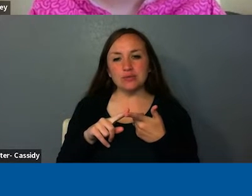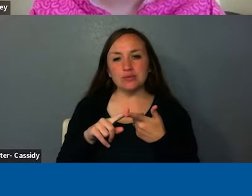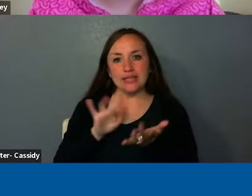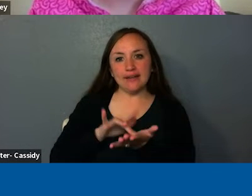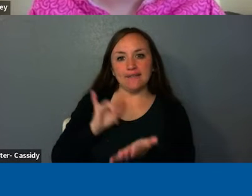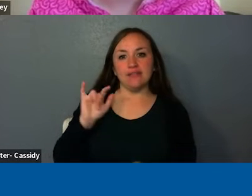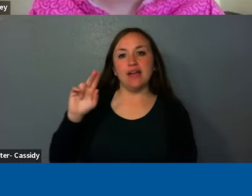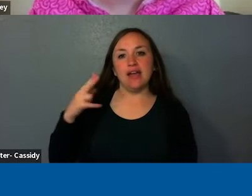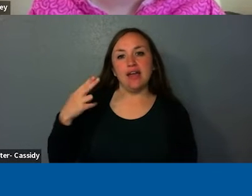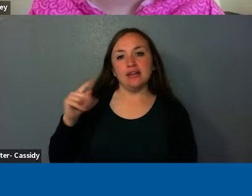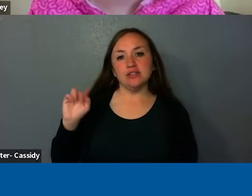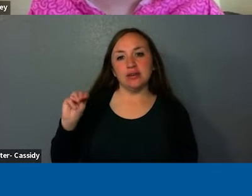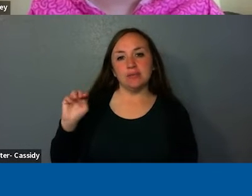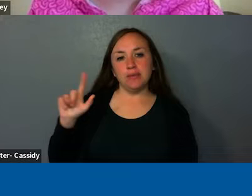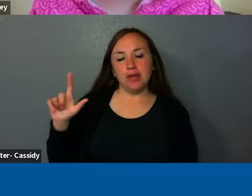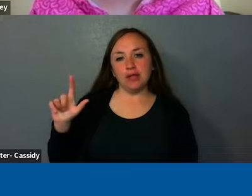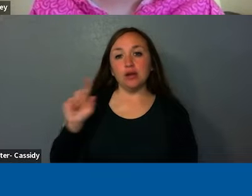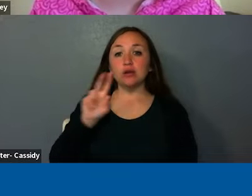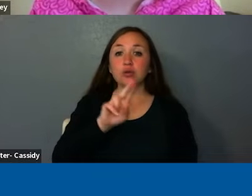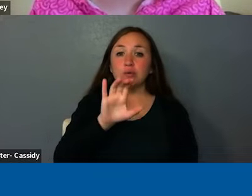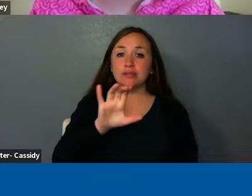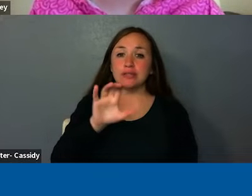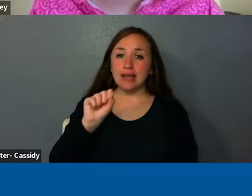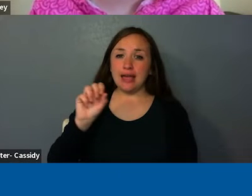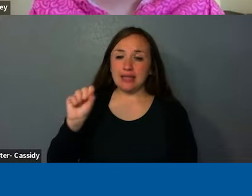and then, you know, use CSS, what it was designed for, which is to control presentation.